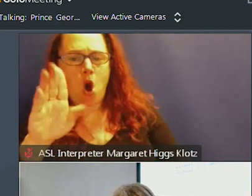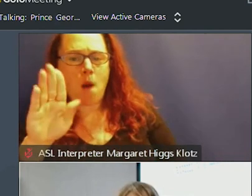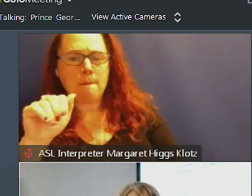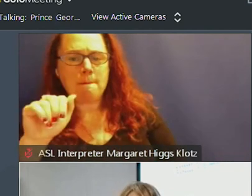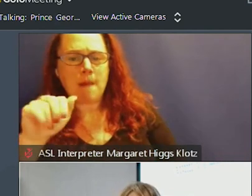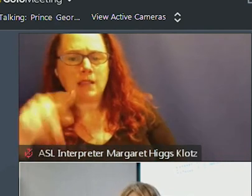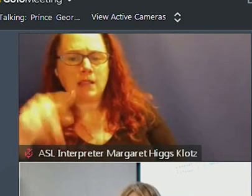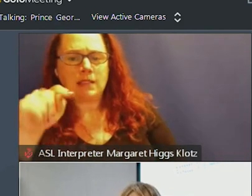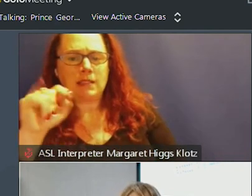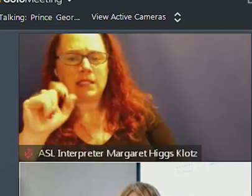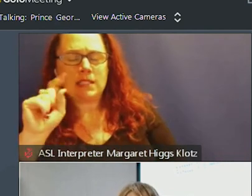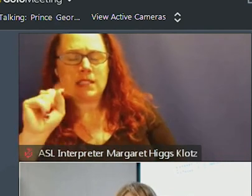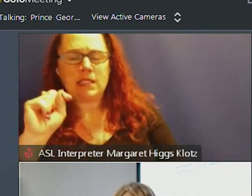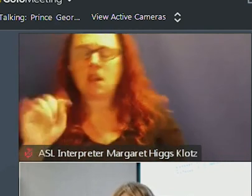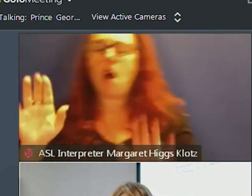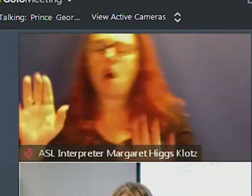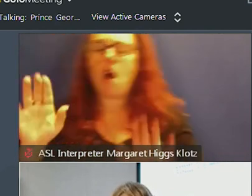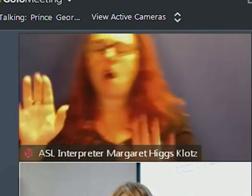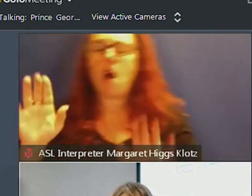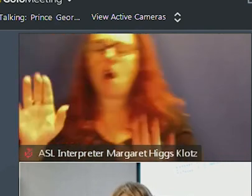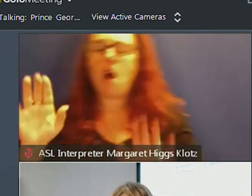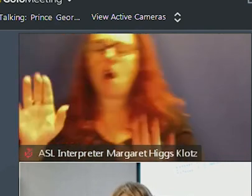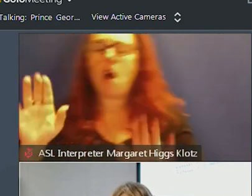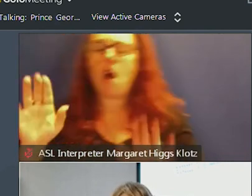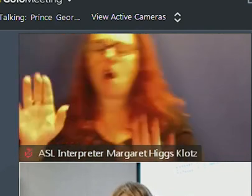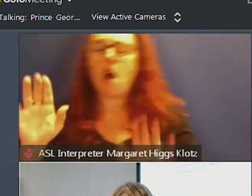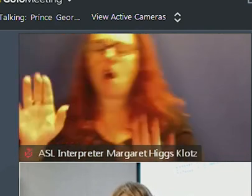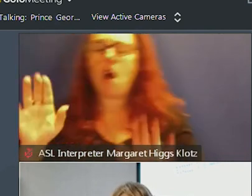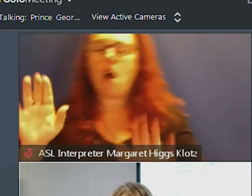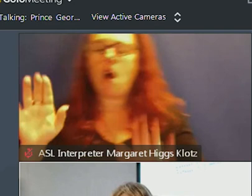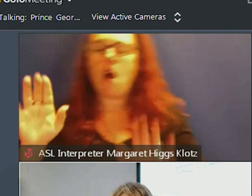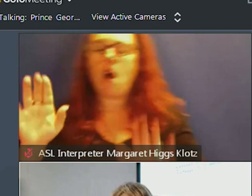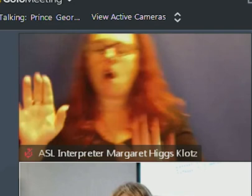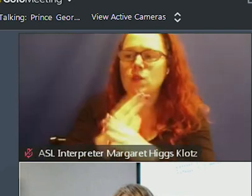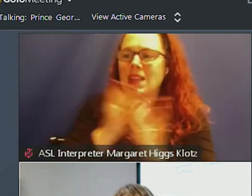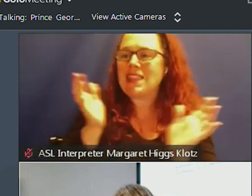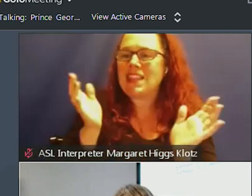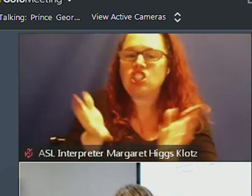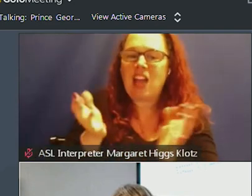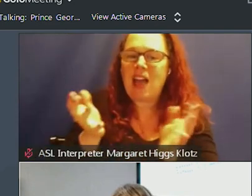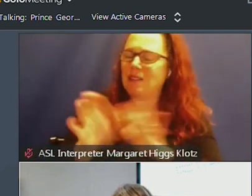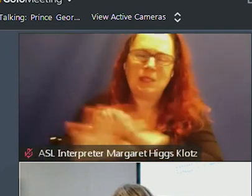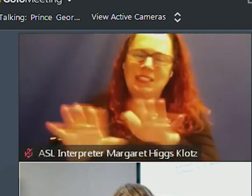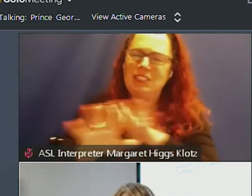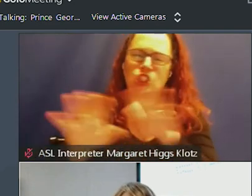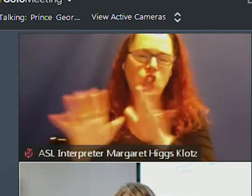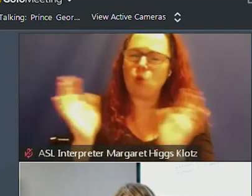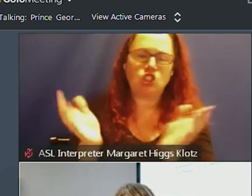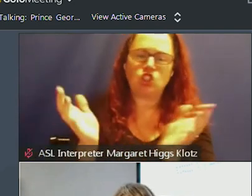Oh, and then I have the thing is, I'm told that here that people are using the chat box, the chat box is an inappropriate way to communicate